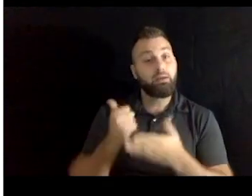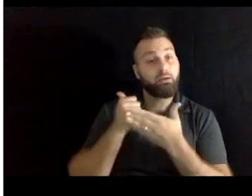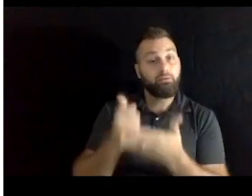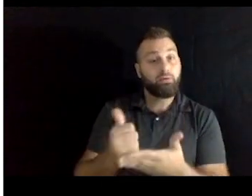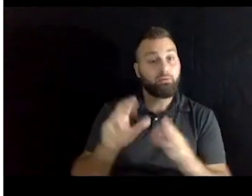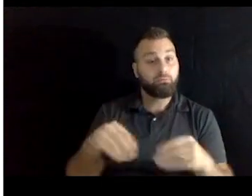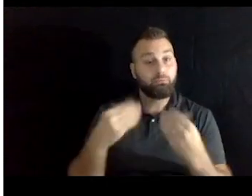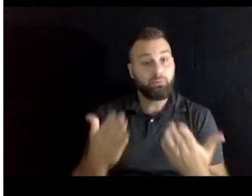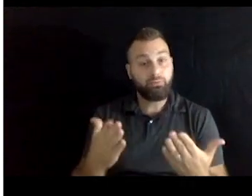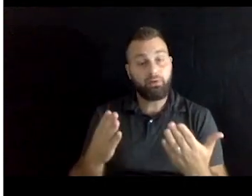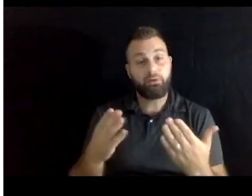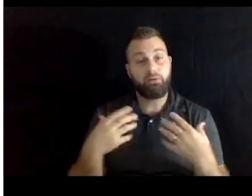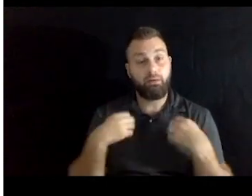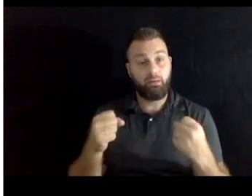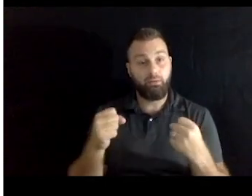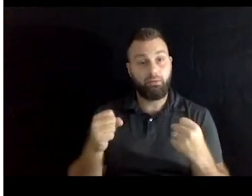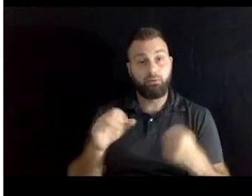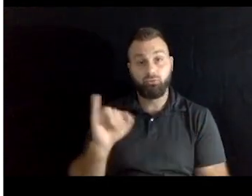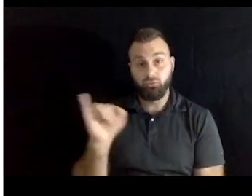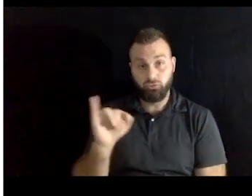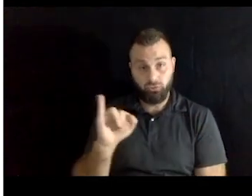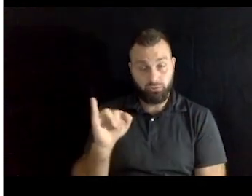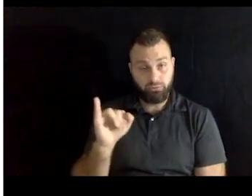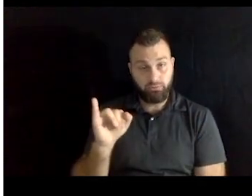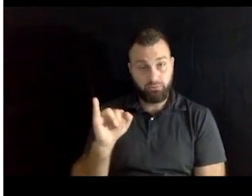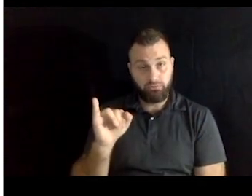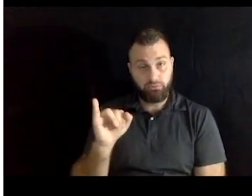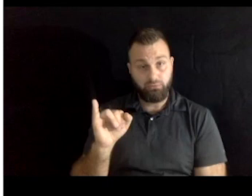insurance coverage to everyone in the treatment group.